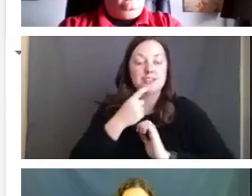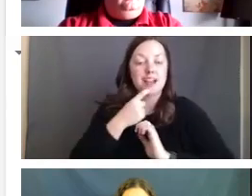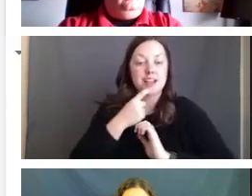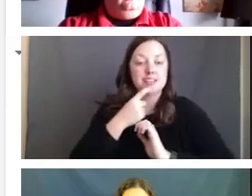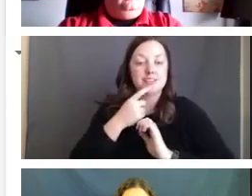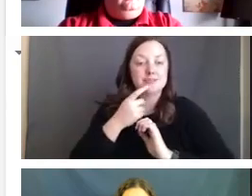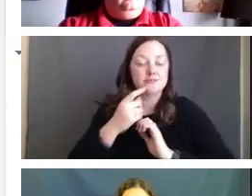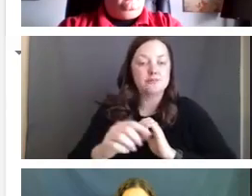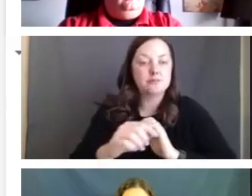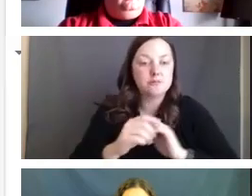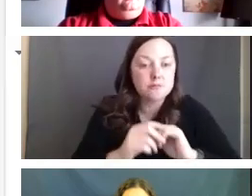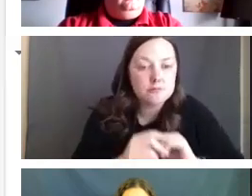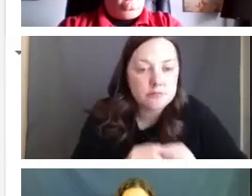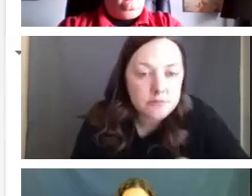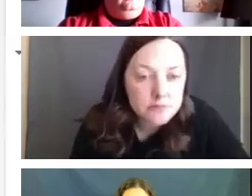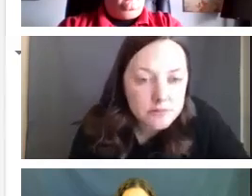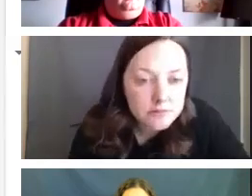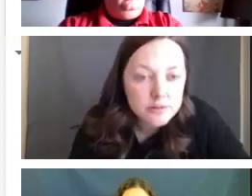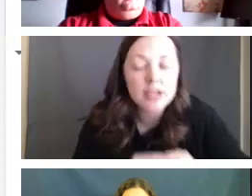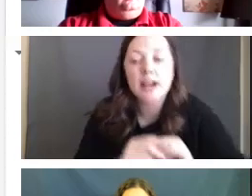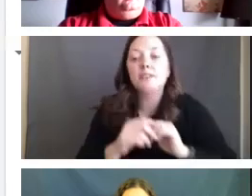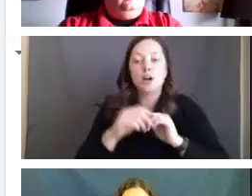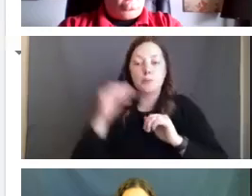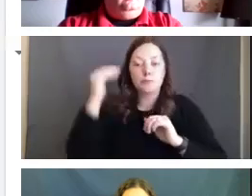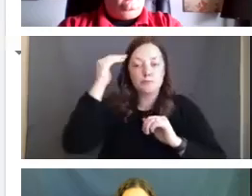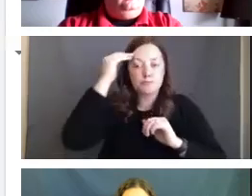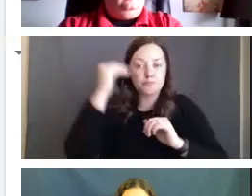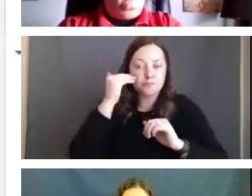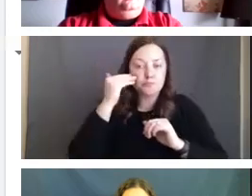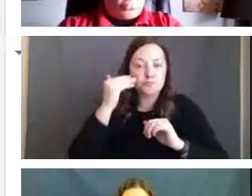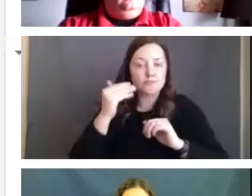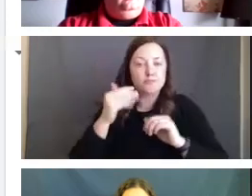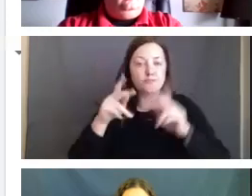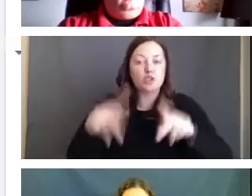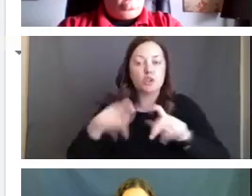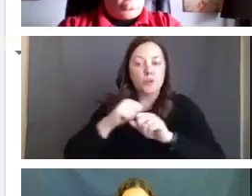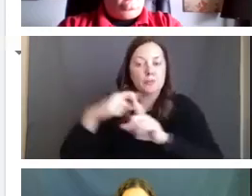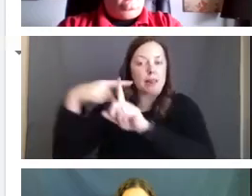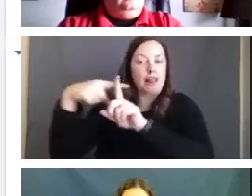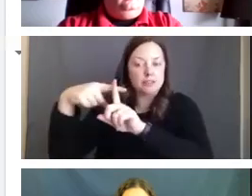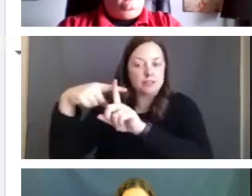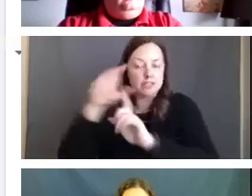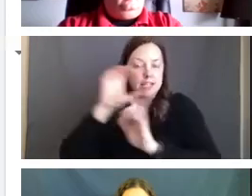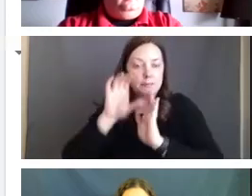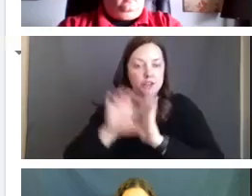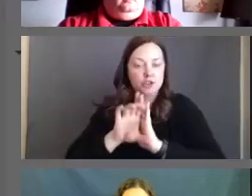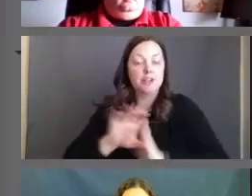4 or 5 of the blank of student learning characteristics. The same with academics, here's the reasoning.